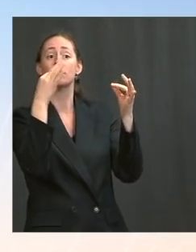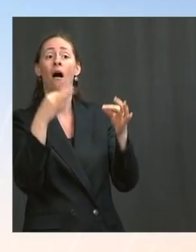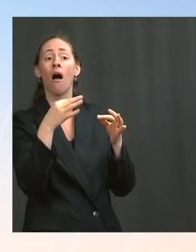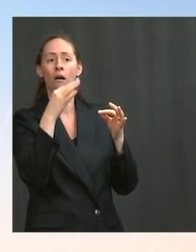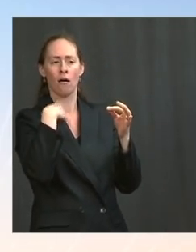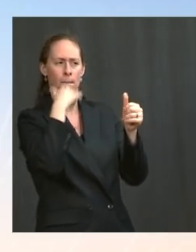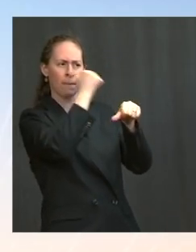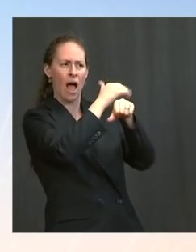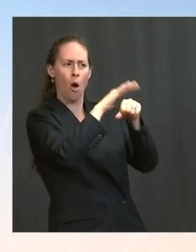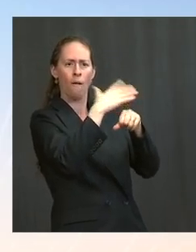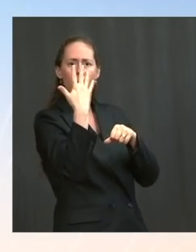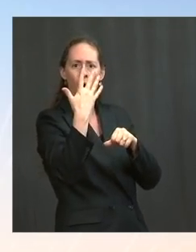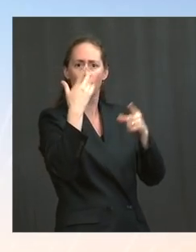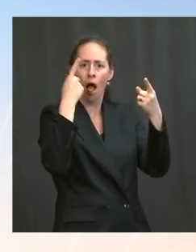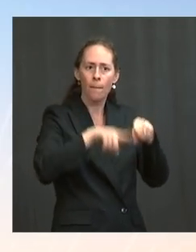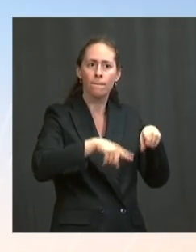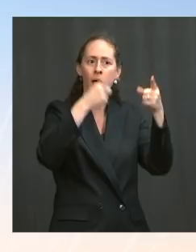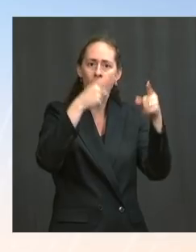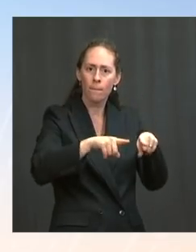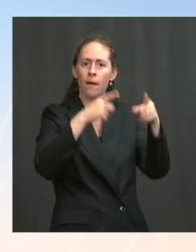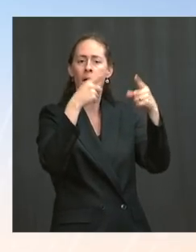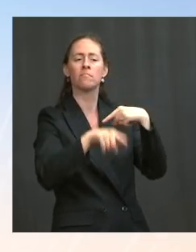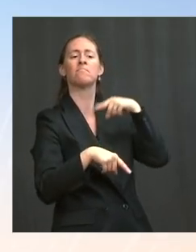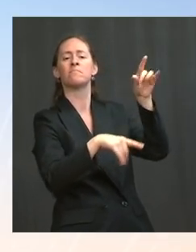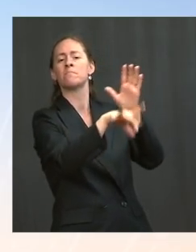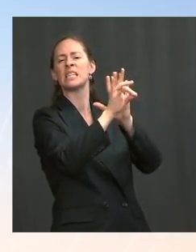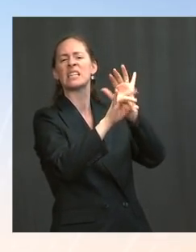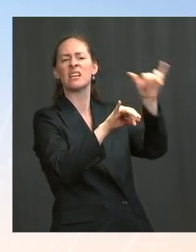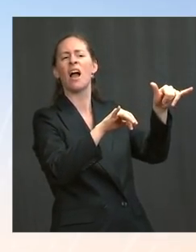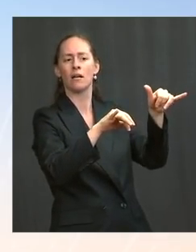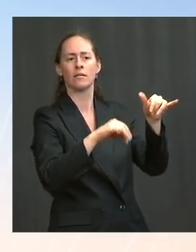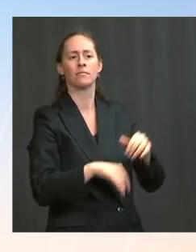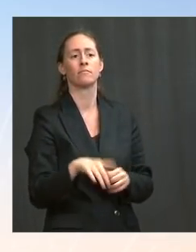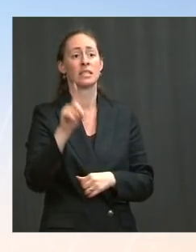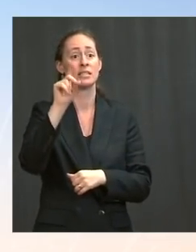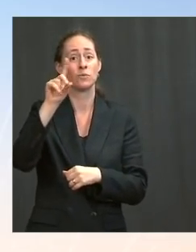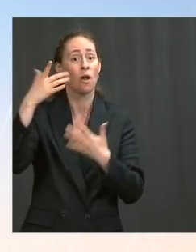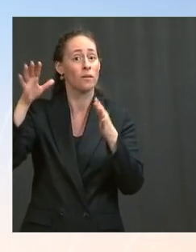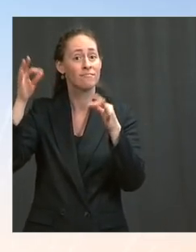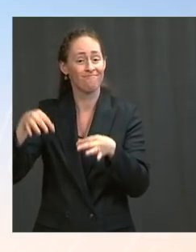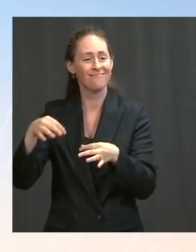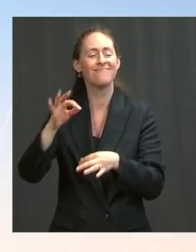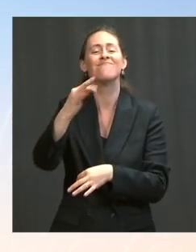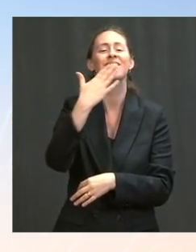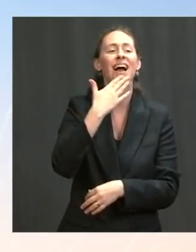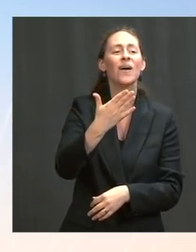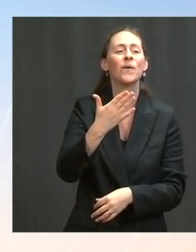Ms. Psaki: I just -- I think I just conveyed this clearly, as the Department of Defense did. The Press: Thanks, Jen. Ms. Psaki: Okay, thanks, everyone. Have a good afternoon.